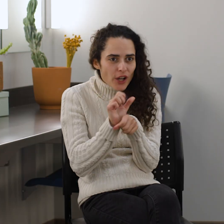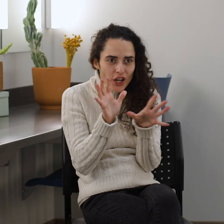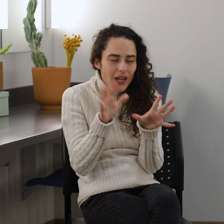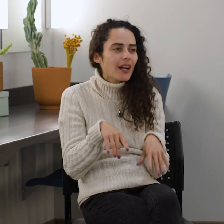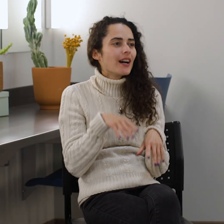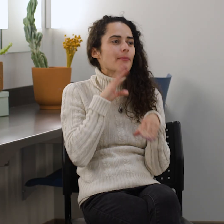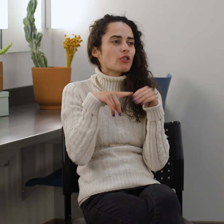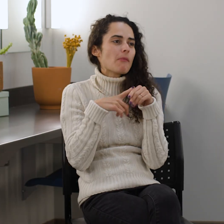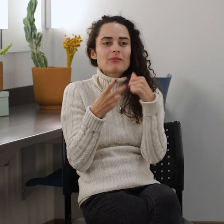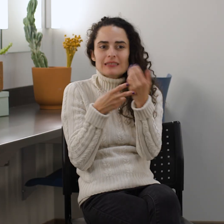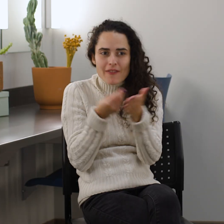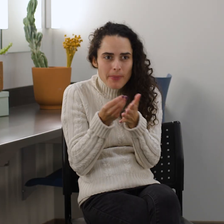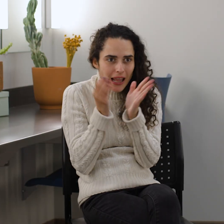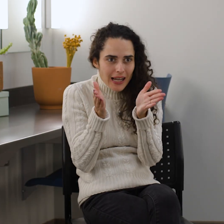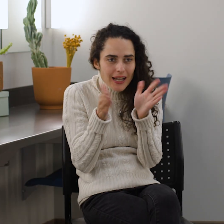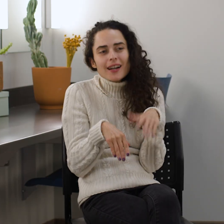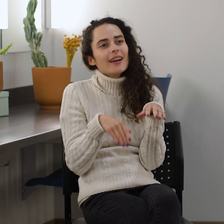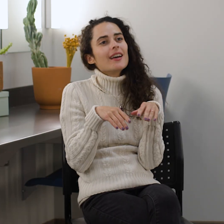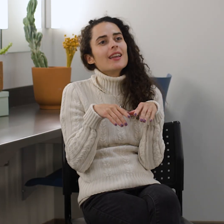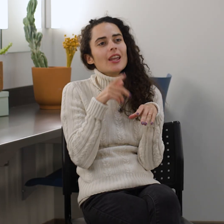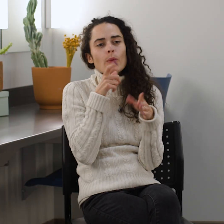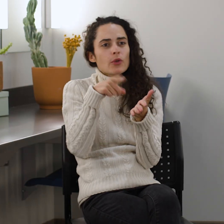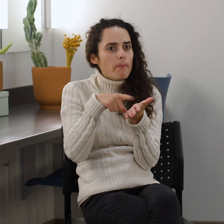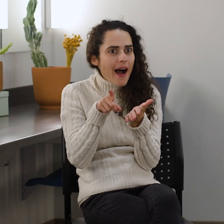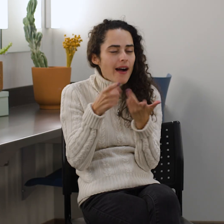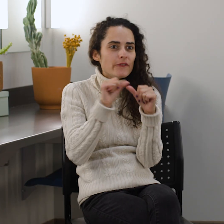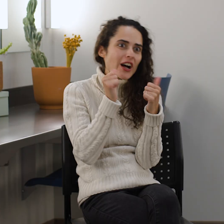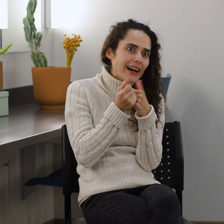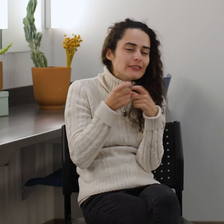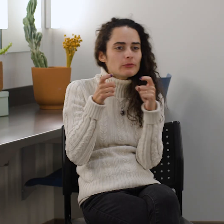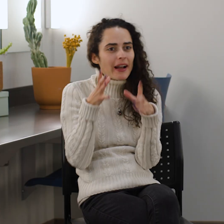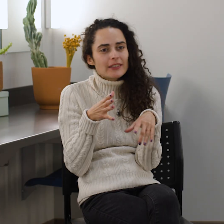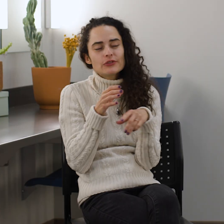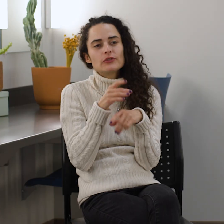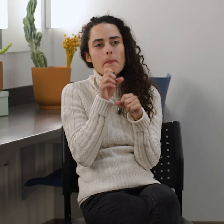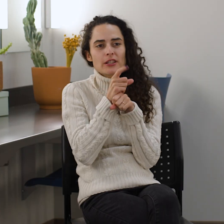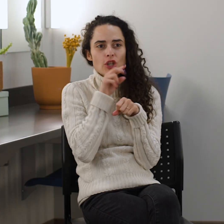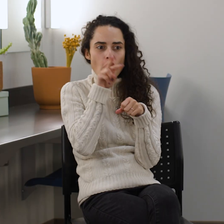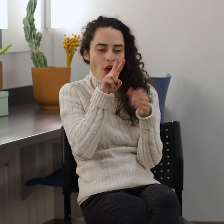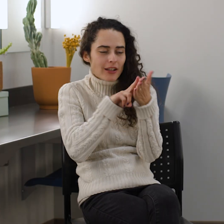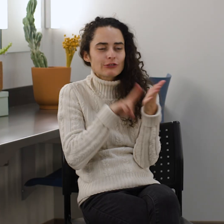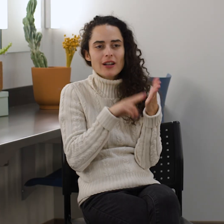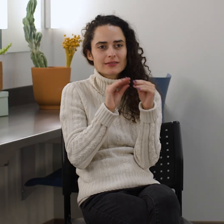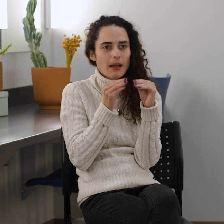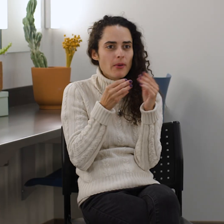I’m talking about saving money. Make sure you know who you're paying, your managers and agents, and that you’re looking at the contracts.